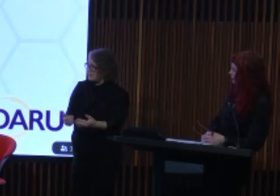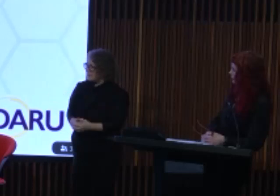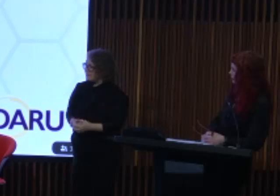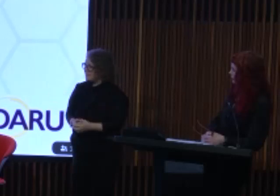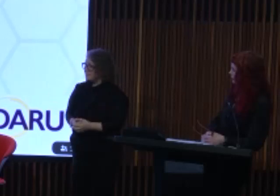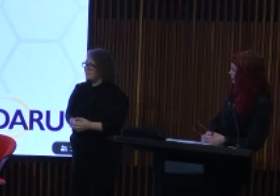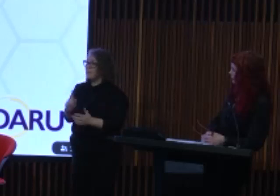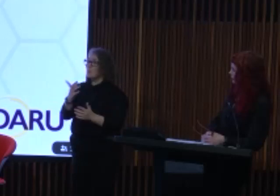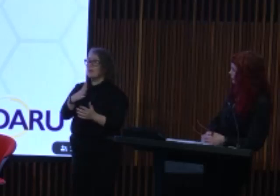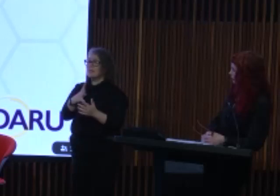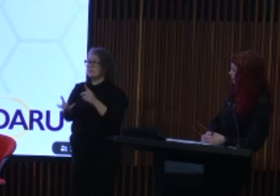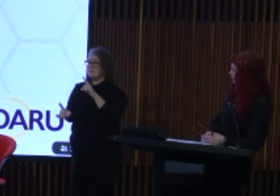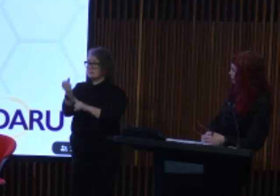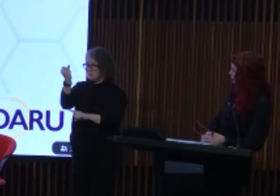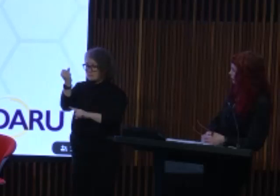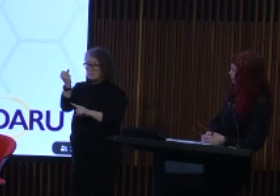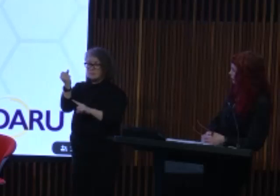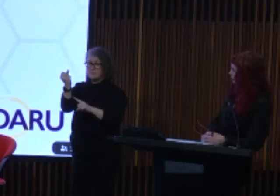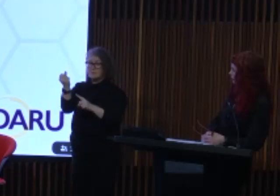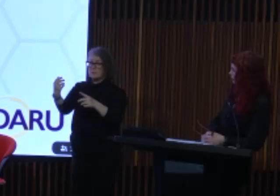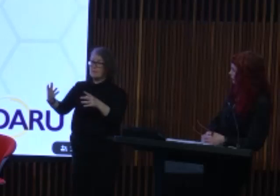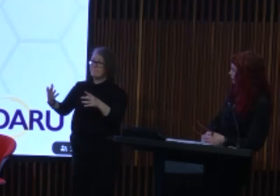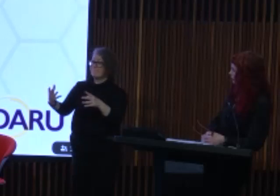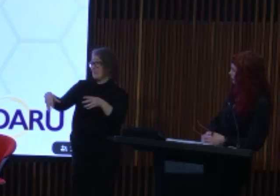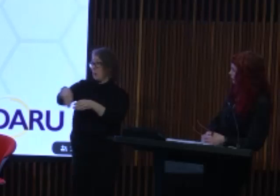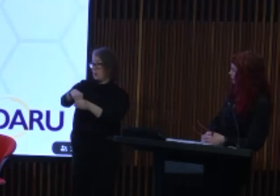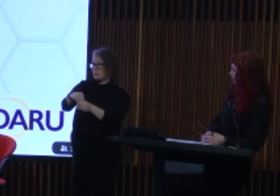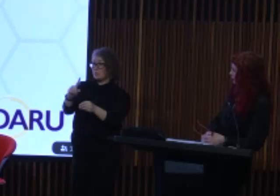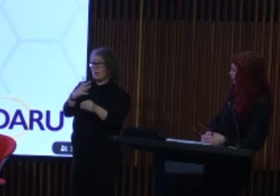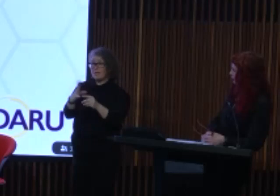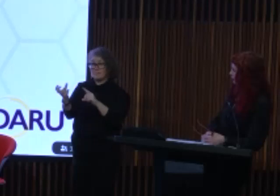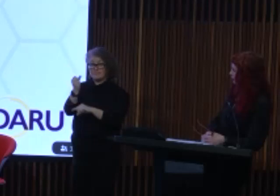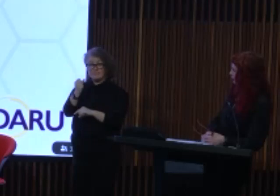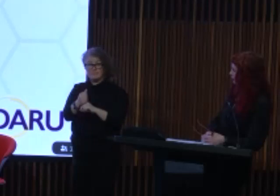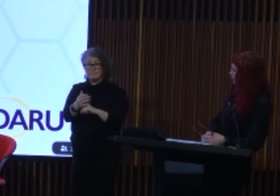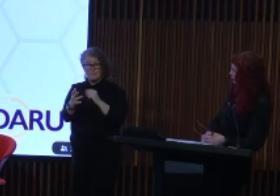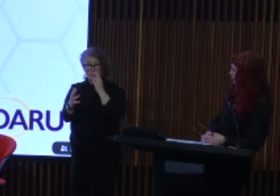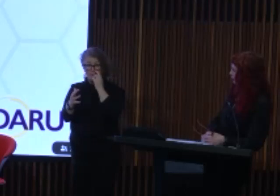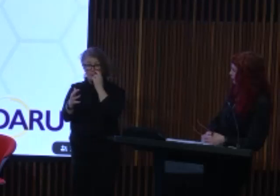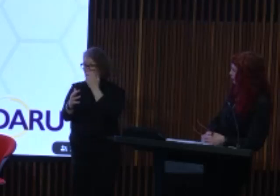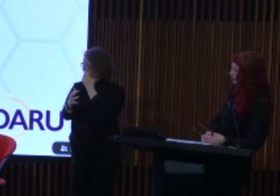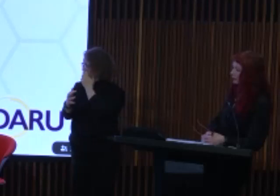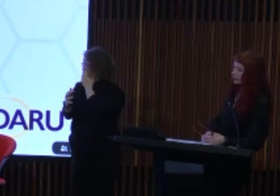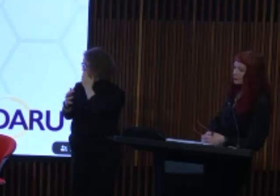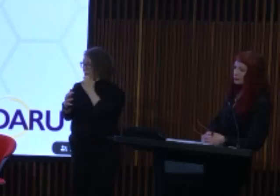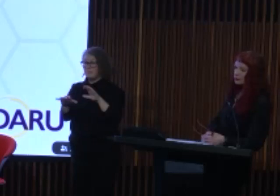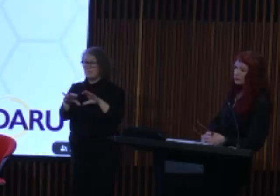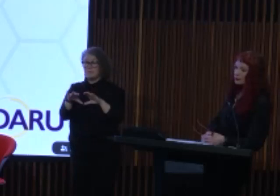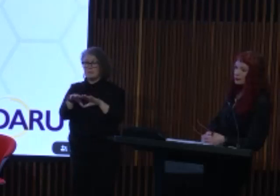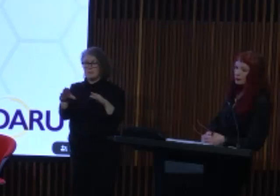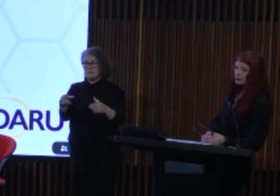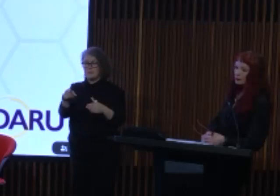inclusion in this system. The guys from this table over here RAIC and ADEC and I'm sorry